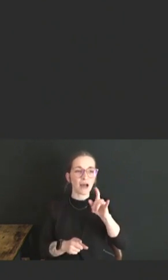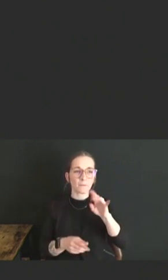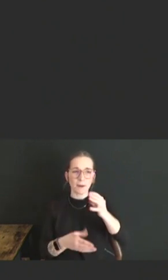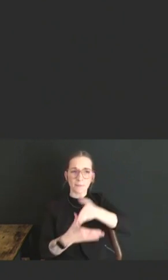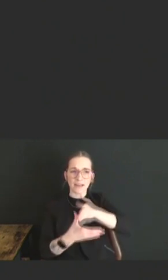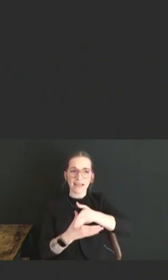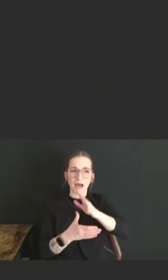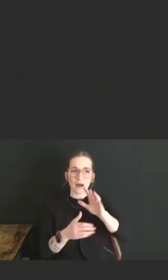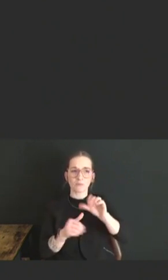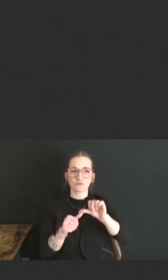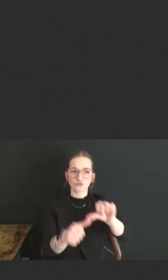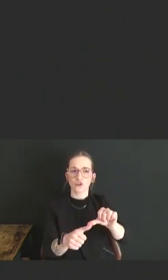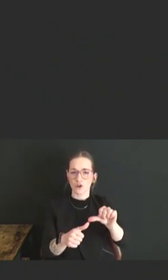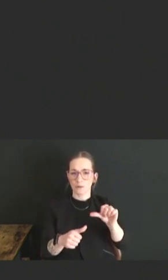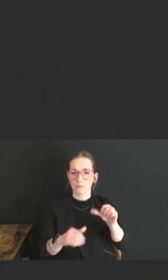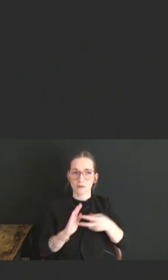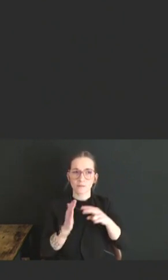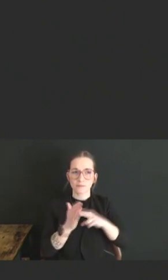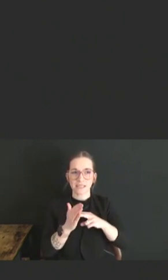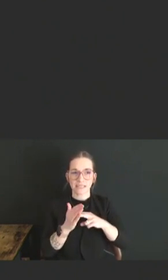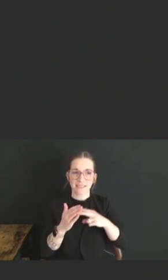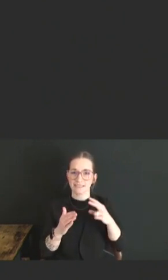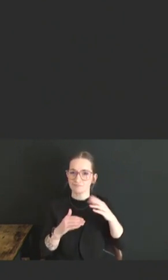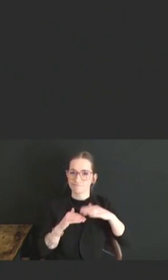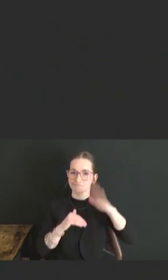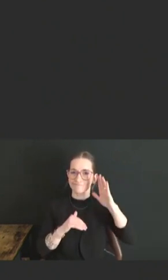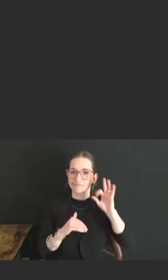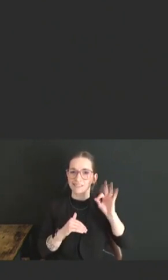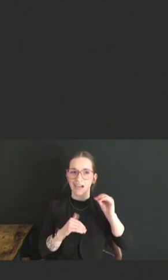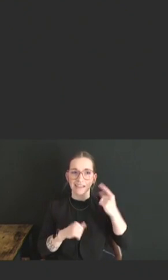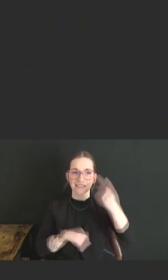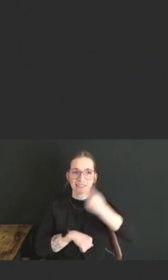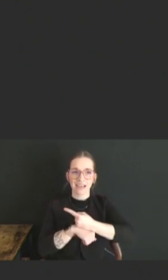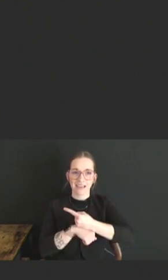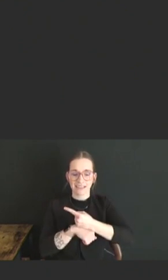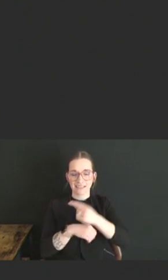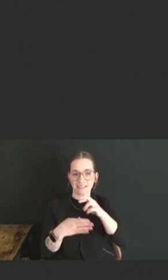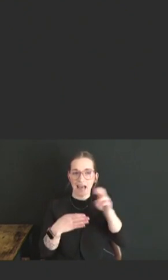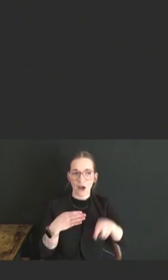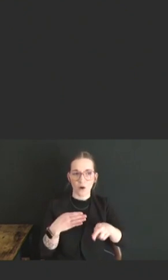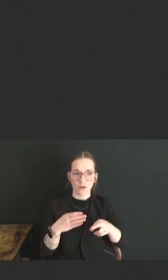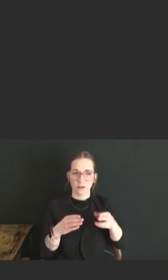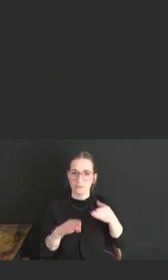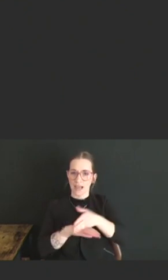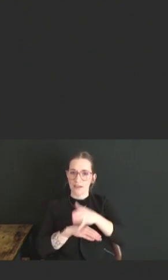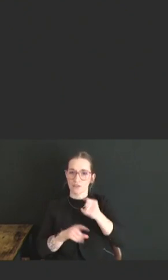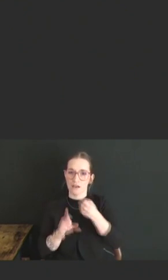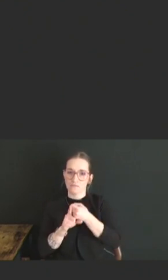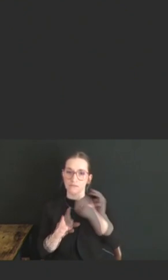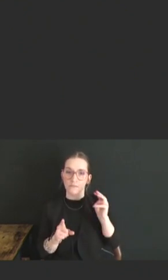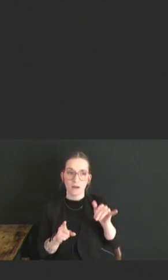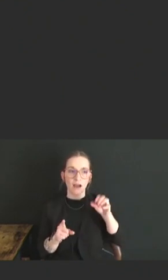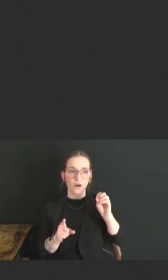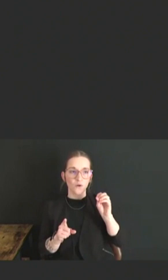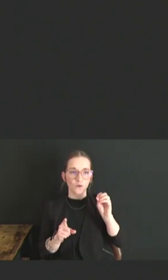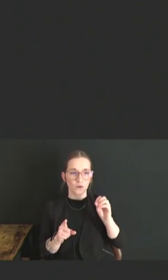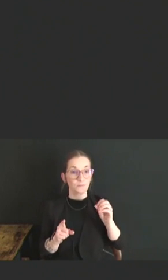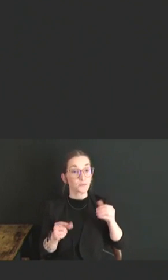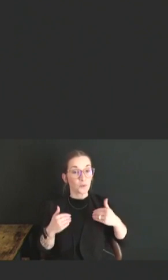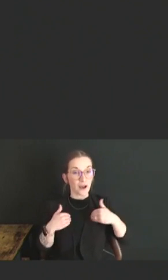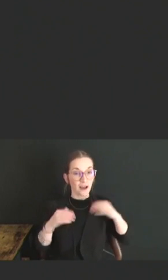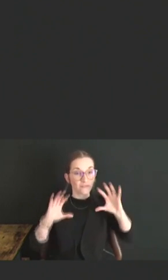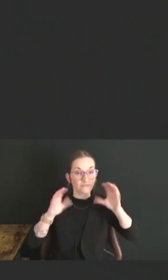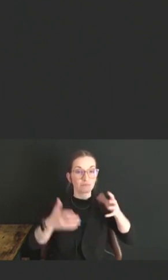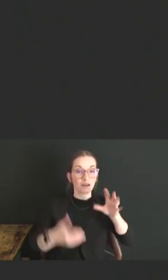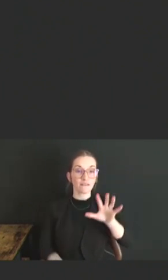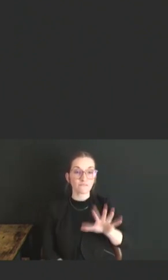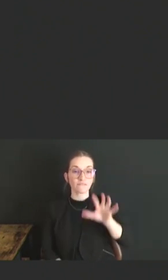vaccination. Published findings from a follow-up of a cohort of 519 patients aged 12 to 29 years